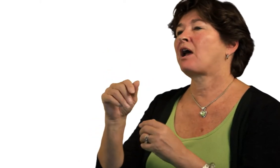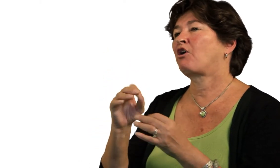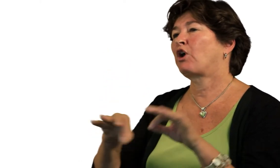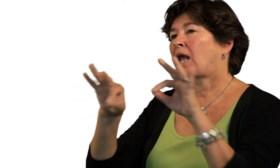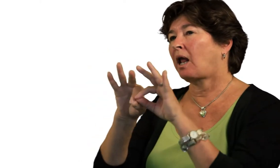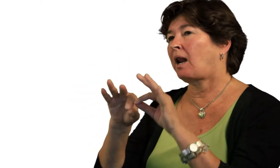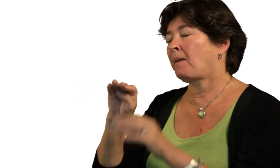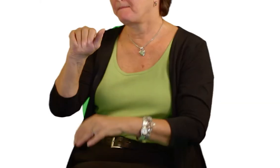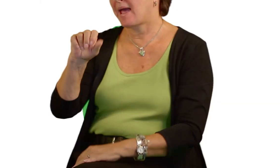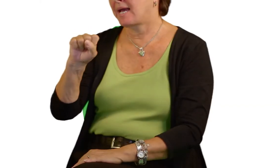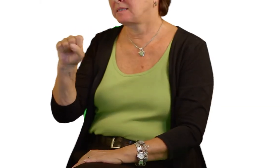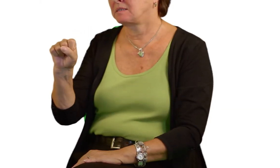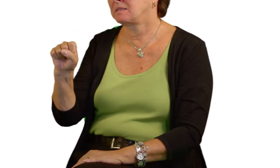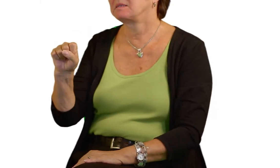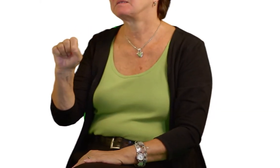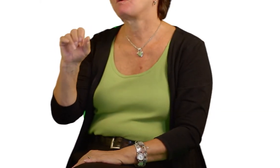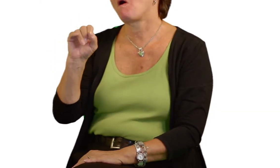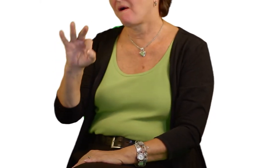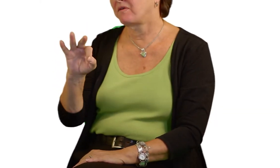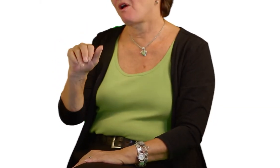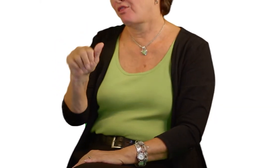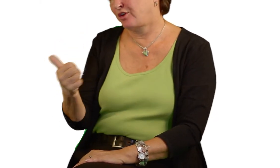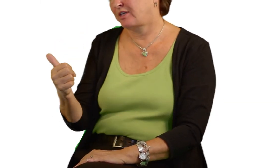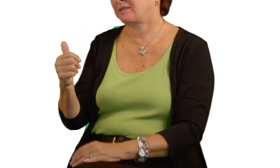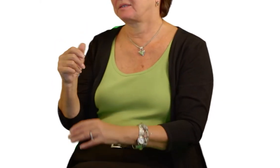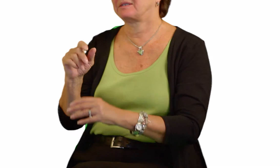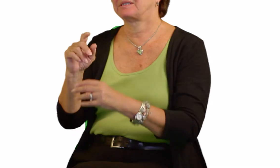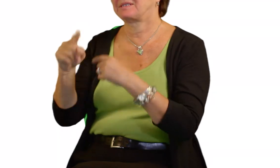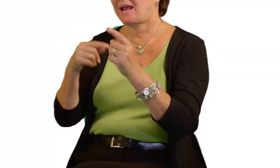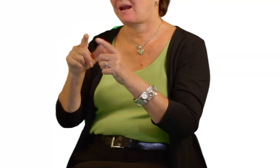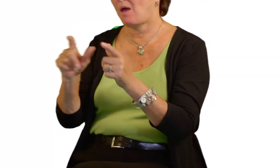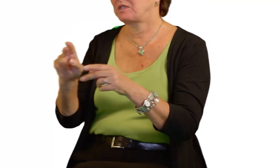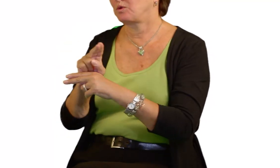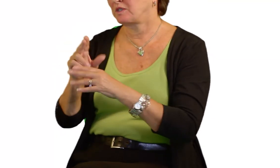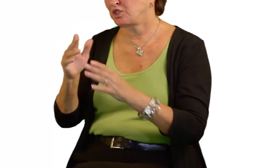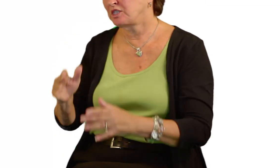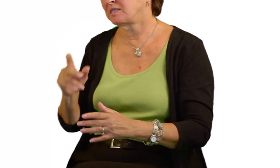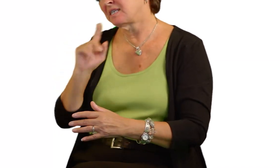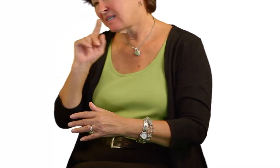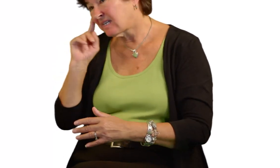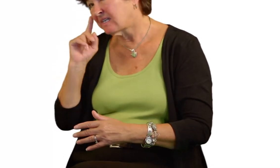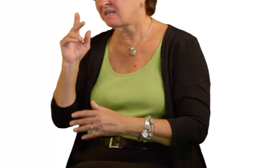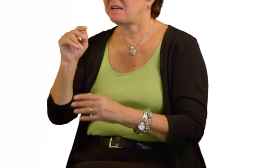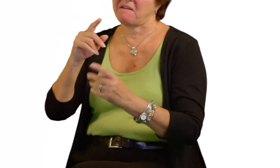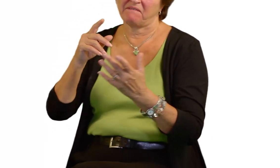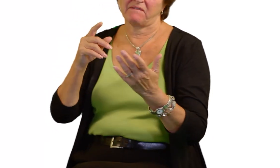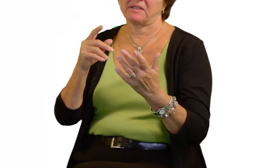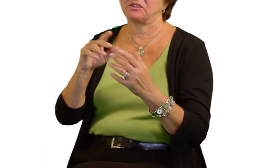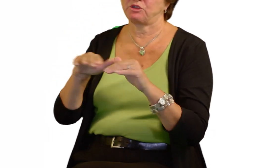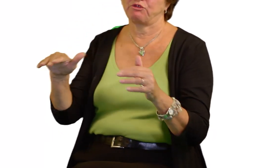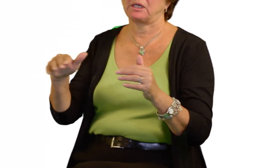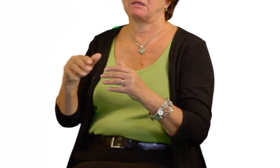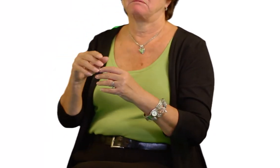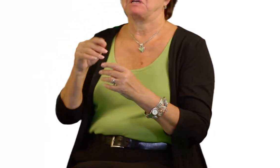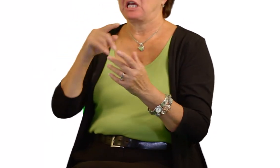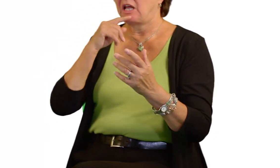include critical mass of others, sign language users or deaf children.